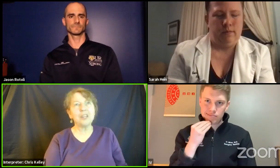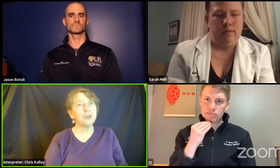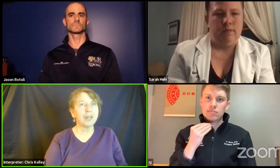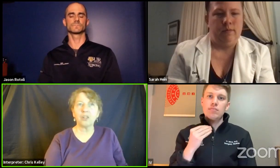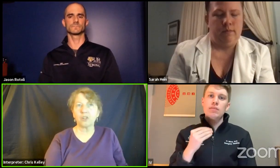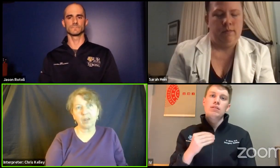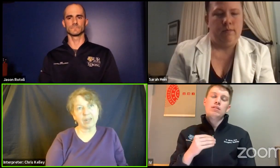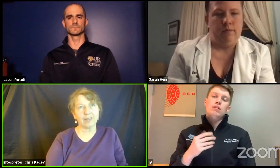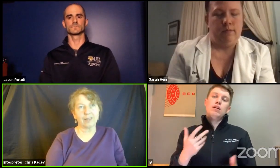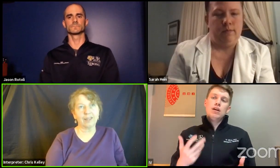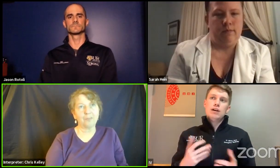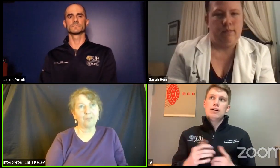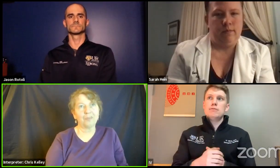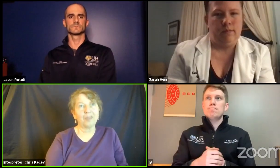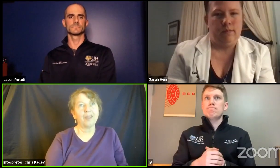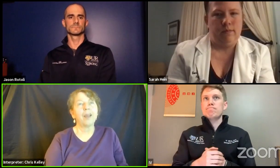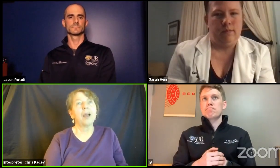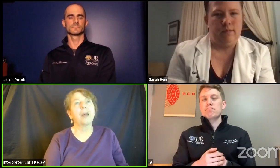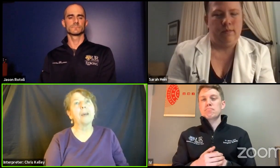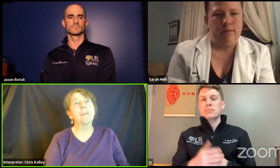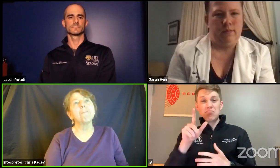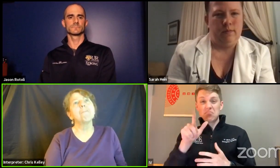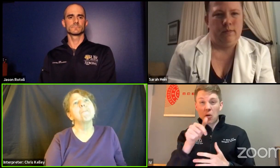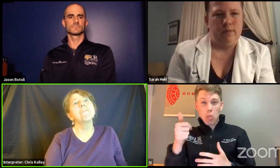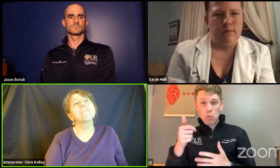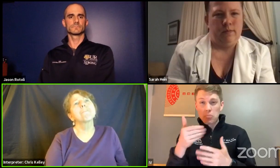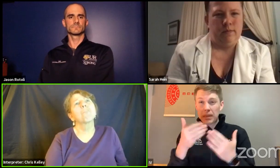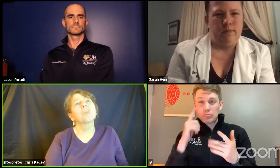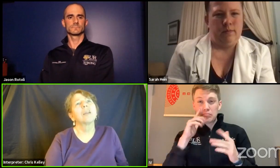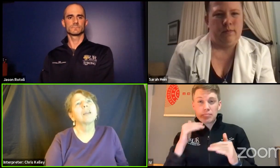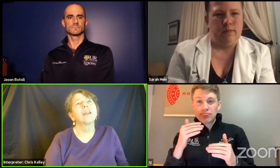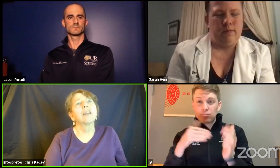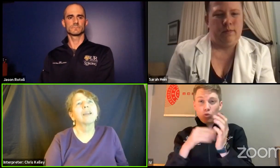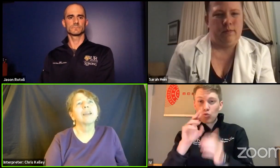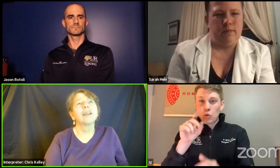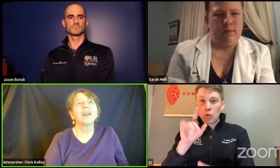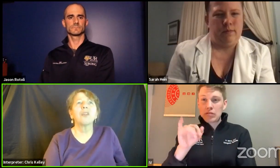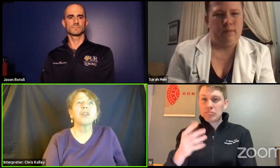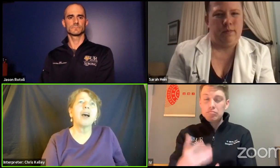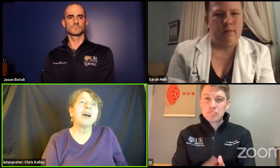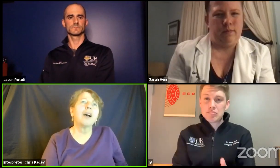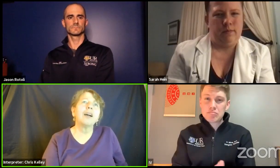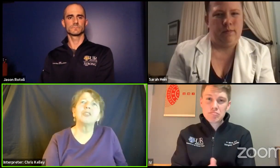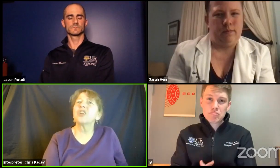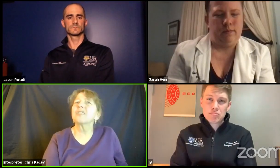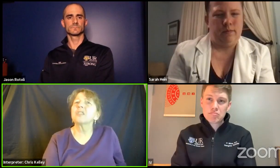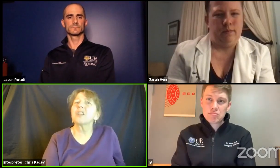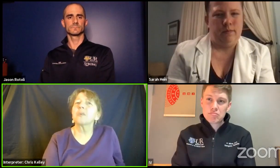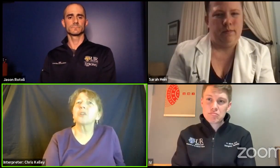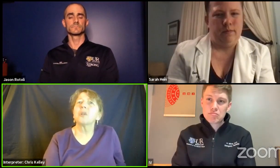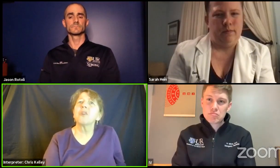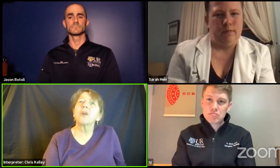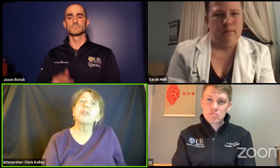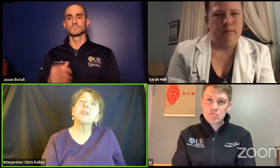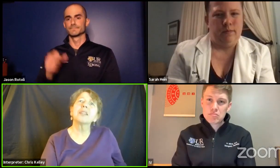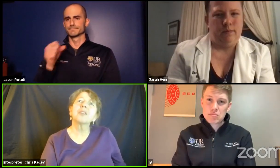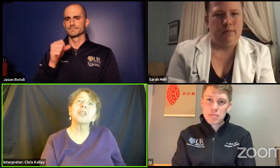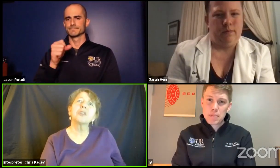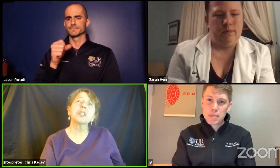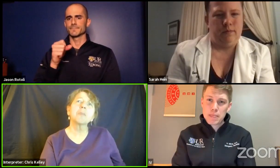they will put an IV in your arm. They will admit you into the hospital to stay, for whatever reason it is, and they will give